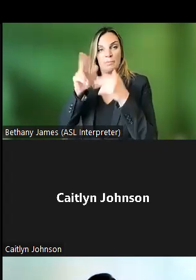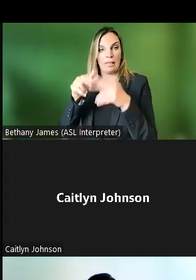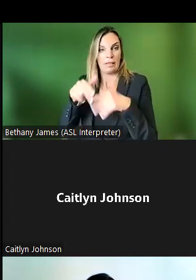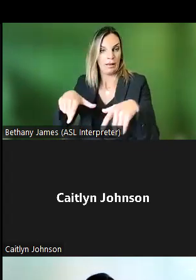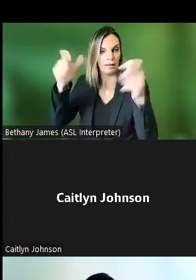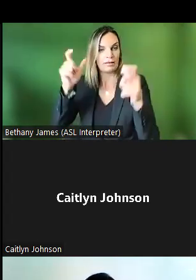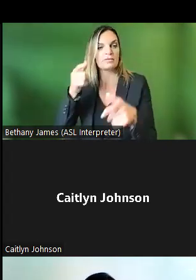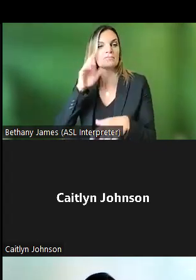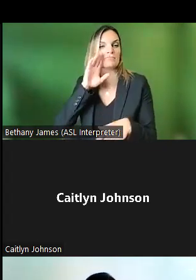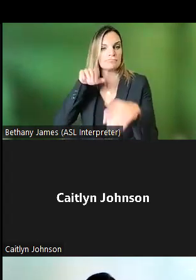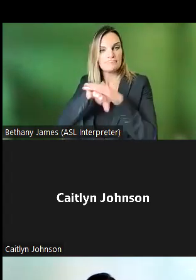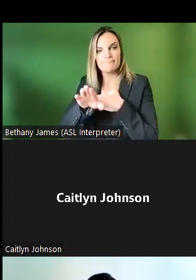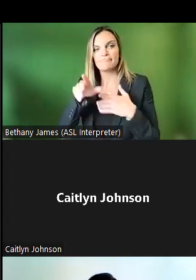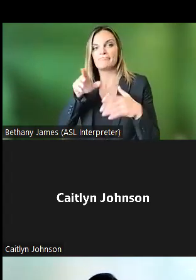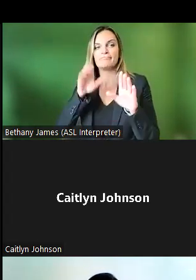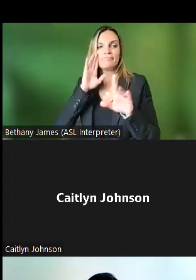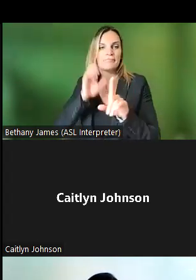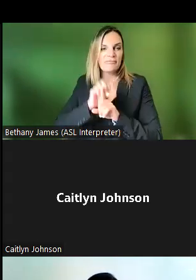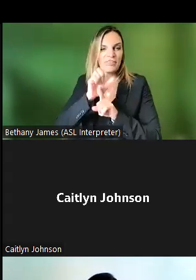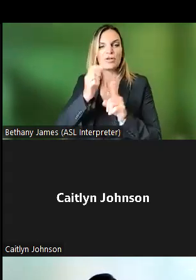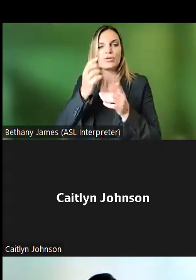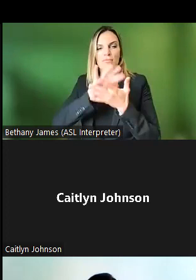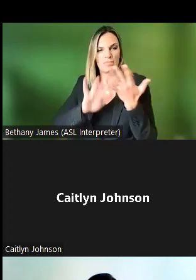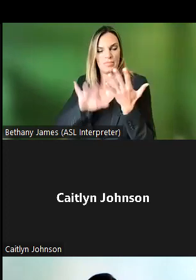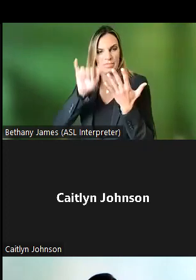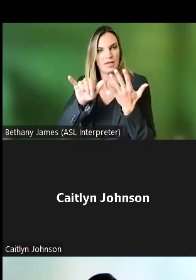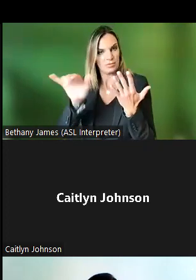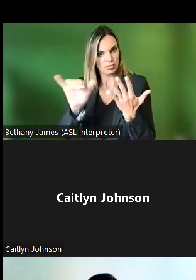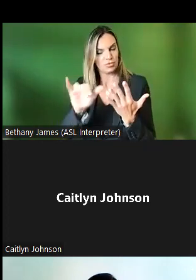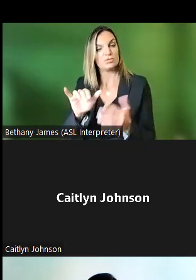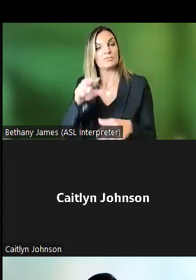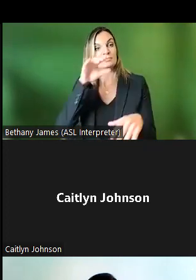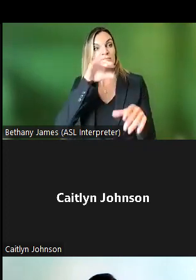up to the third floor, that type of thing, but also that IT component.